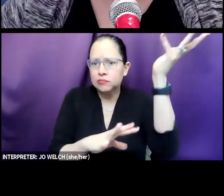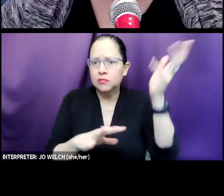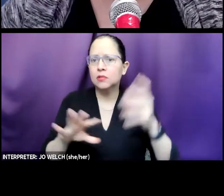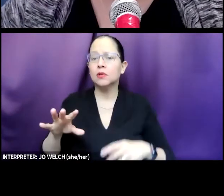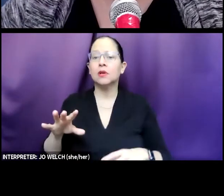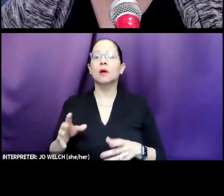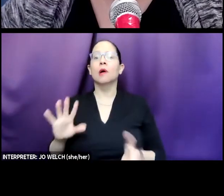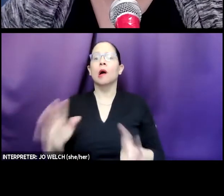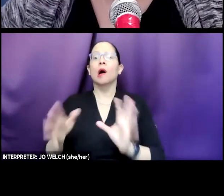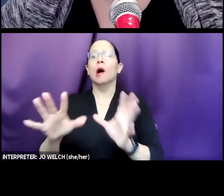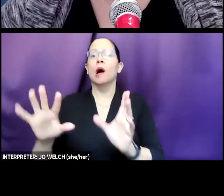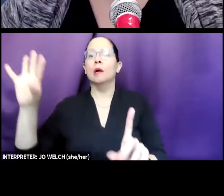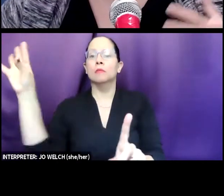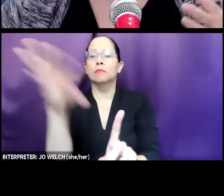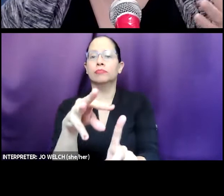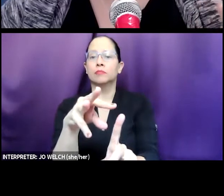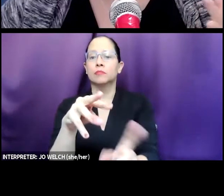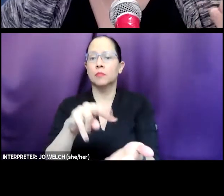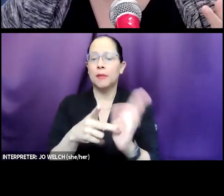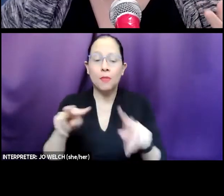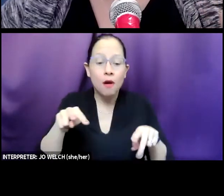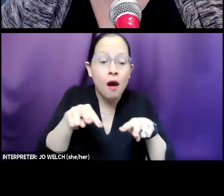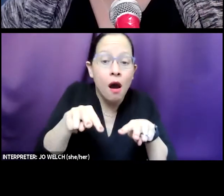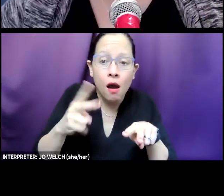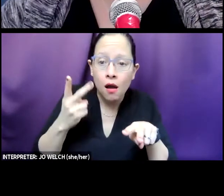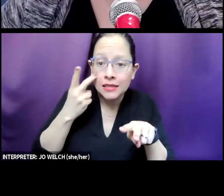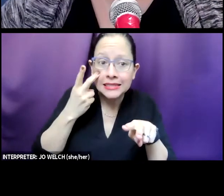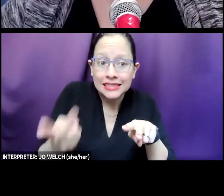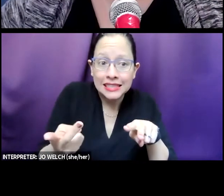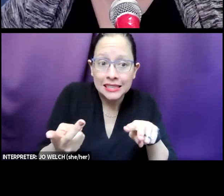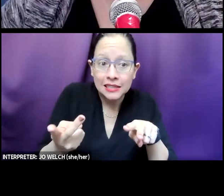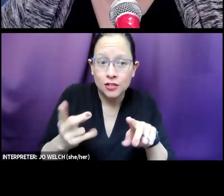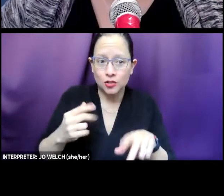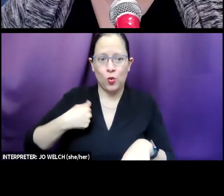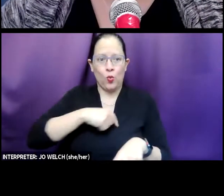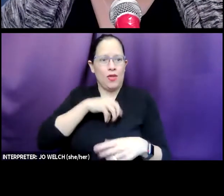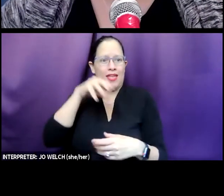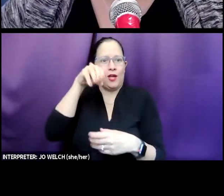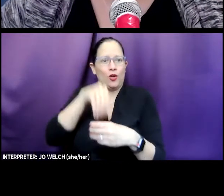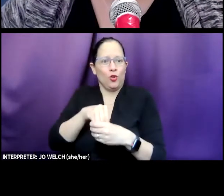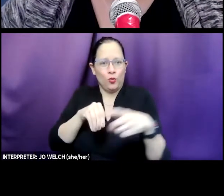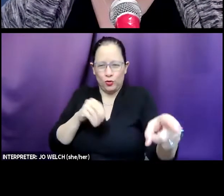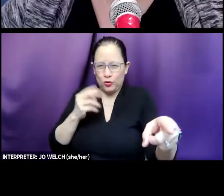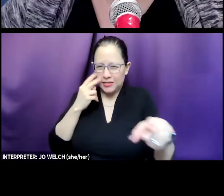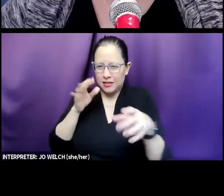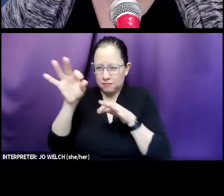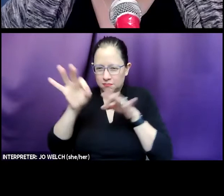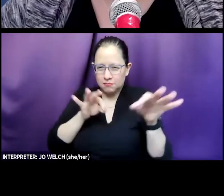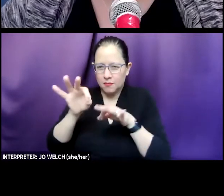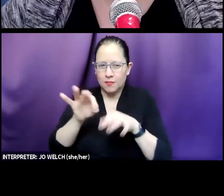So in that case, you know we leave artful in there, so that it can be so that we can have a very flexible.